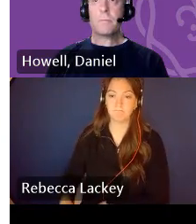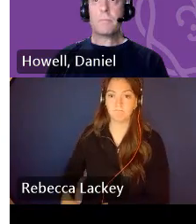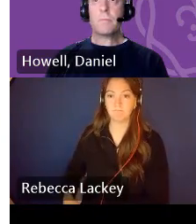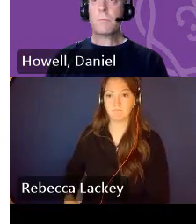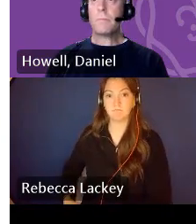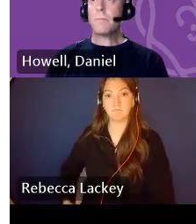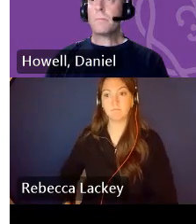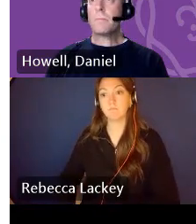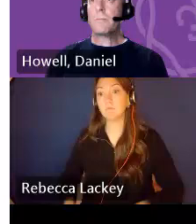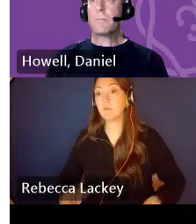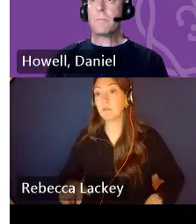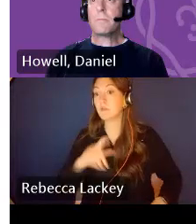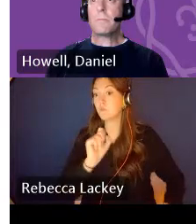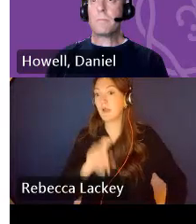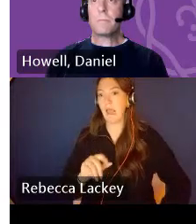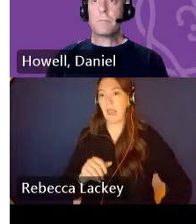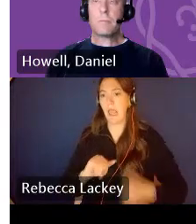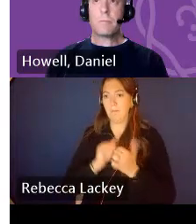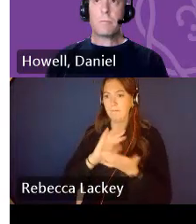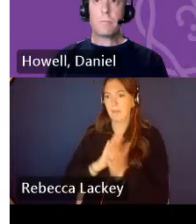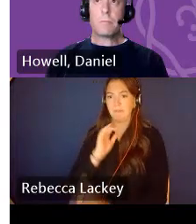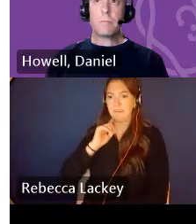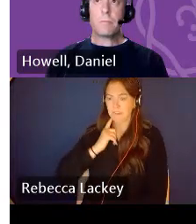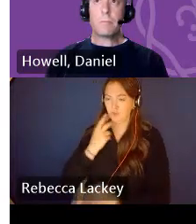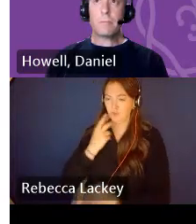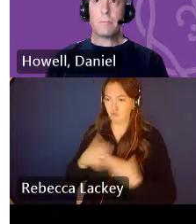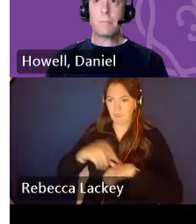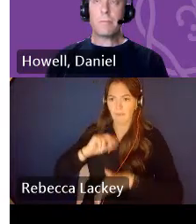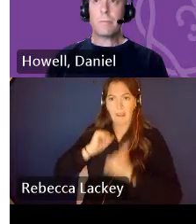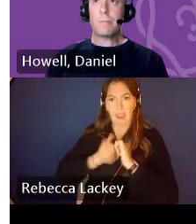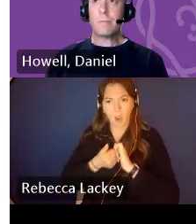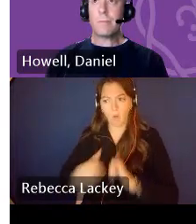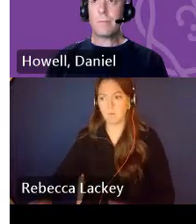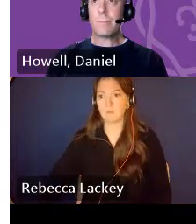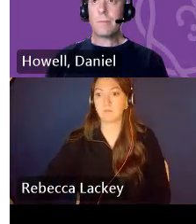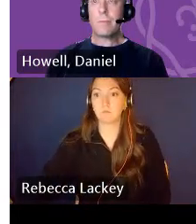Question, how did the condition become critical in such a short time frame? Well, I think Dan,